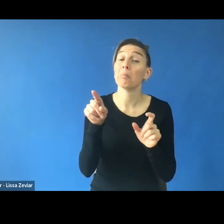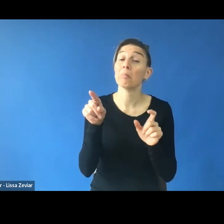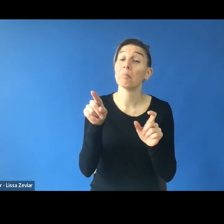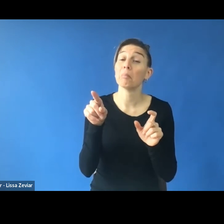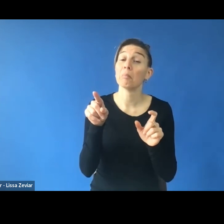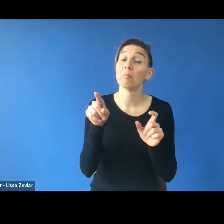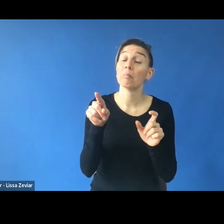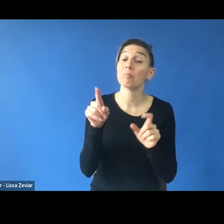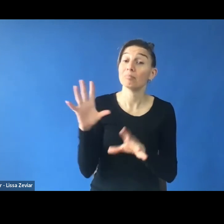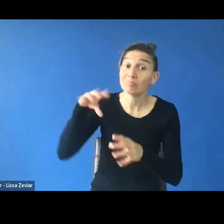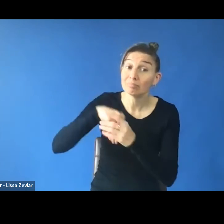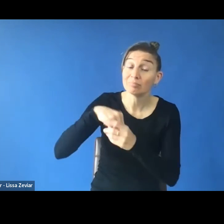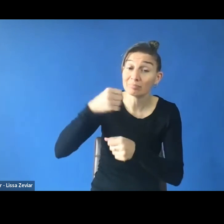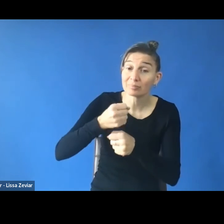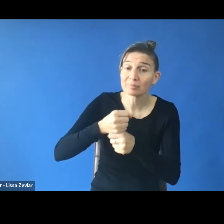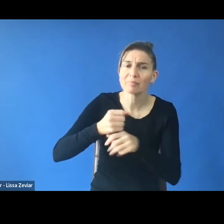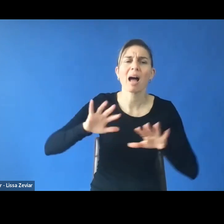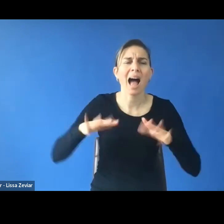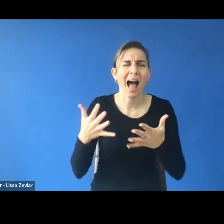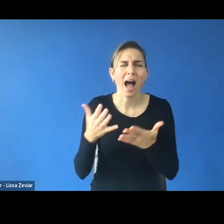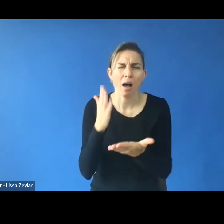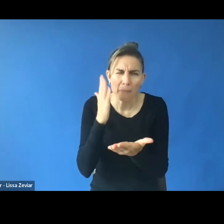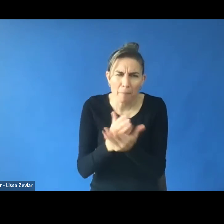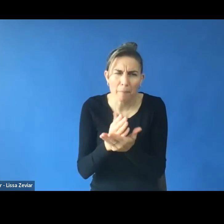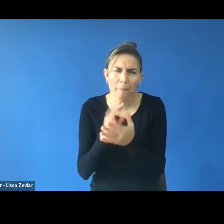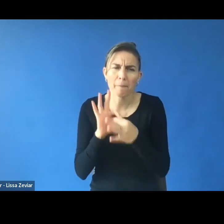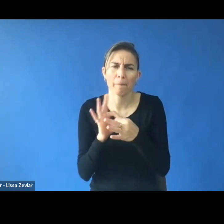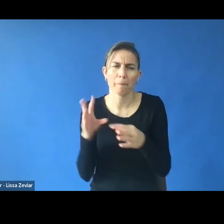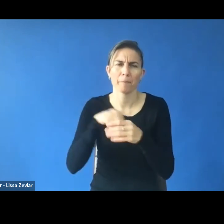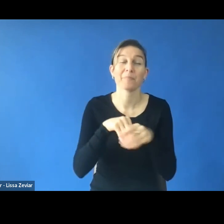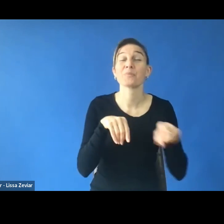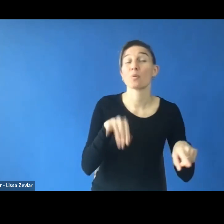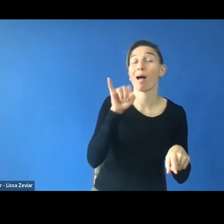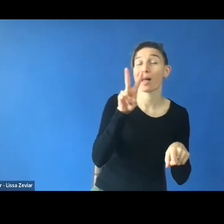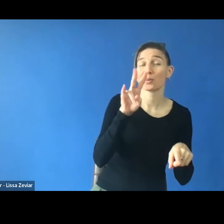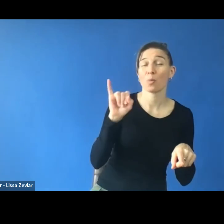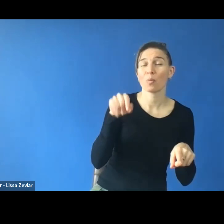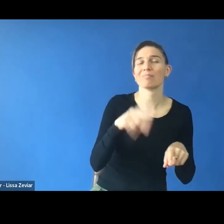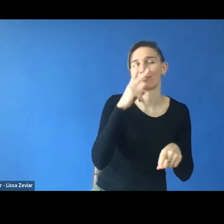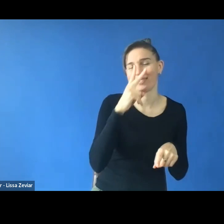what we have heard being the game changer in i2i to make it truly inclusive and accessible.